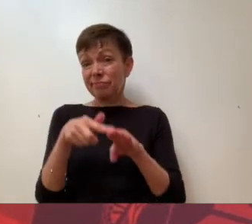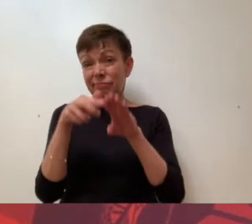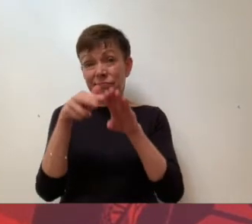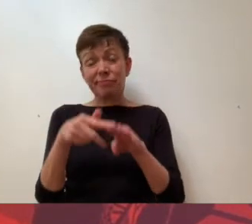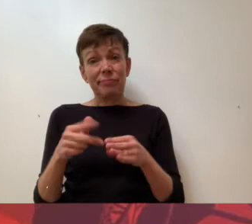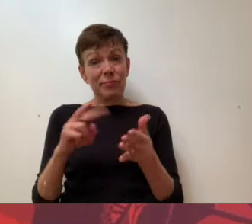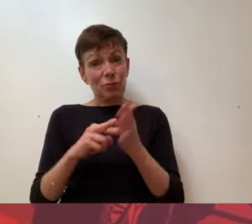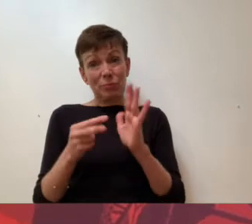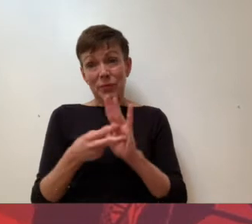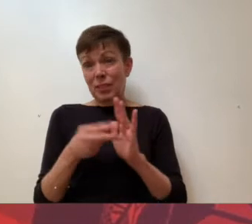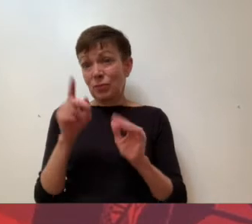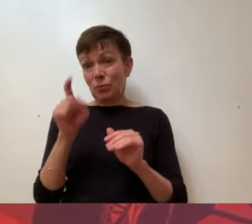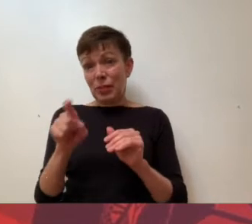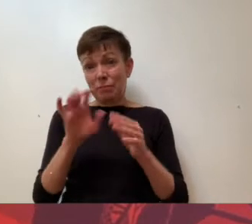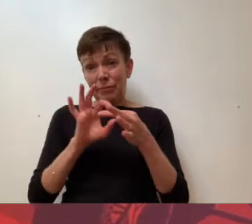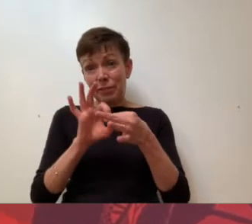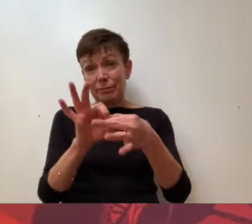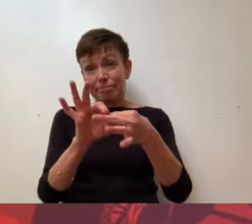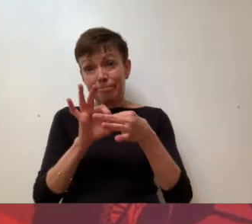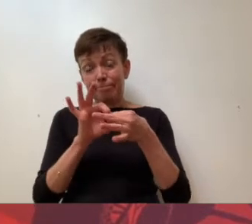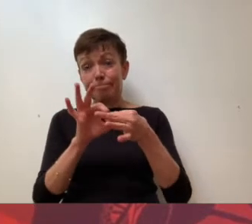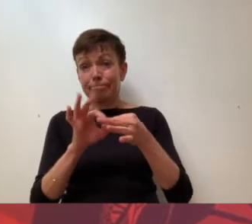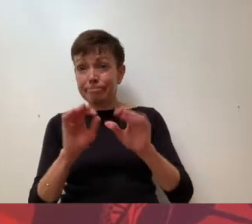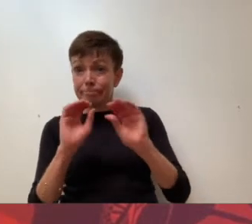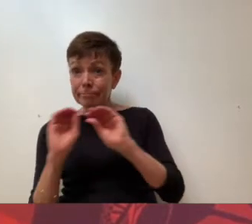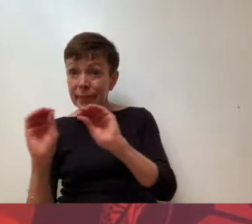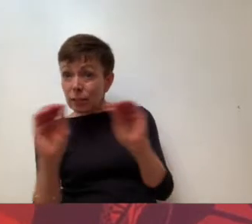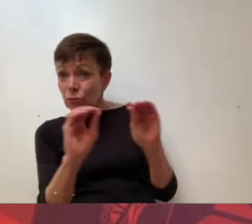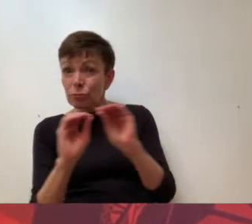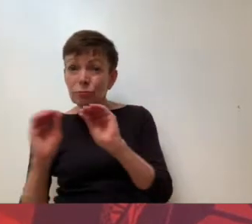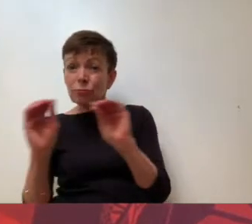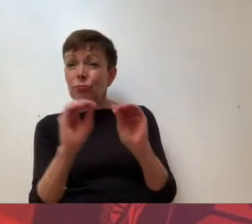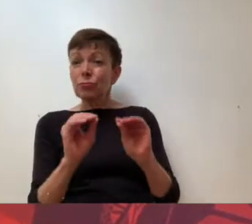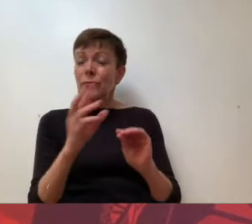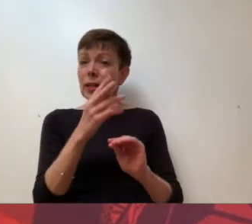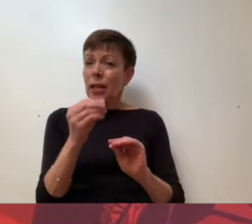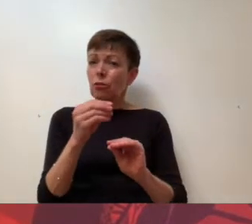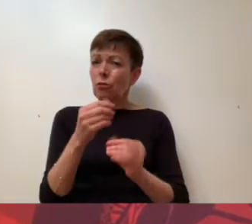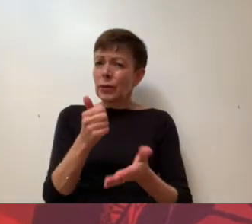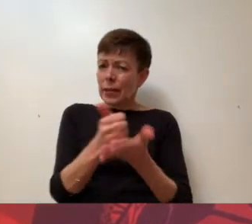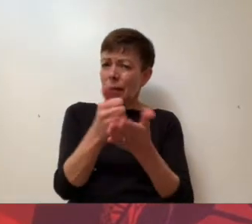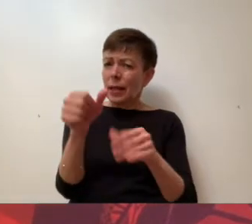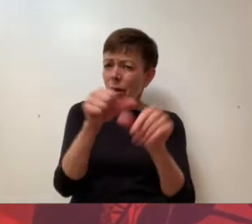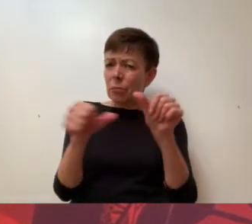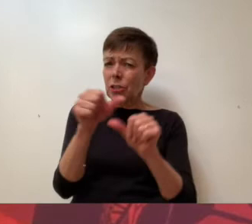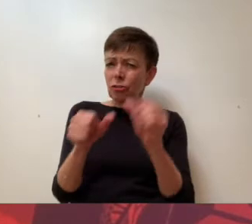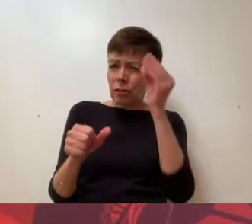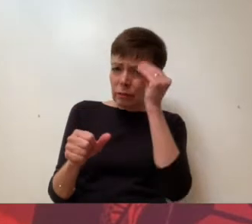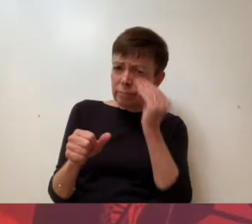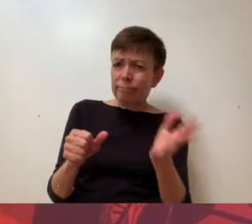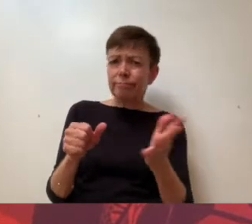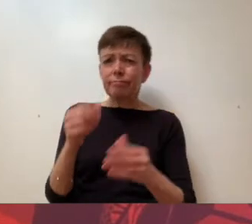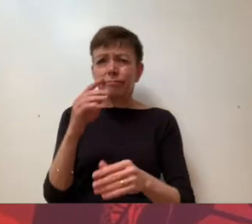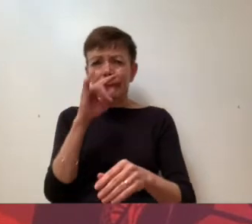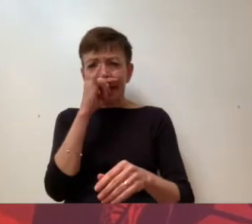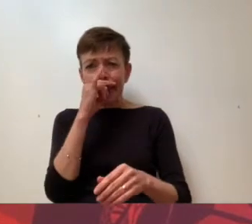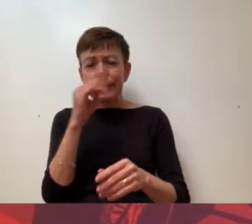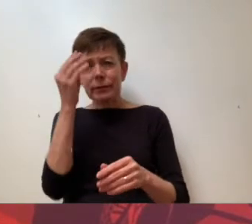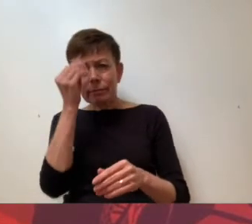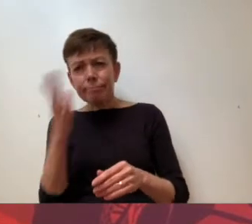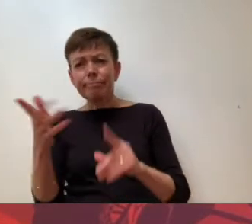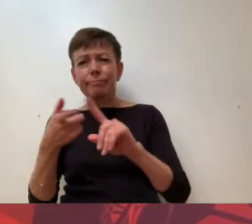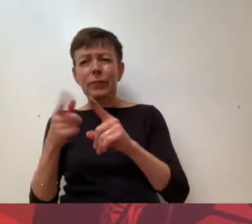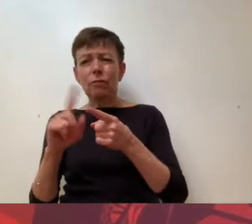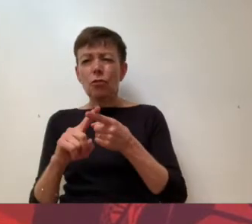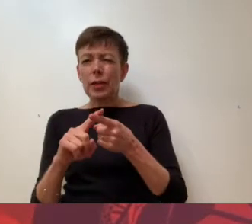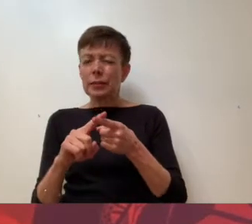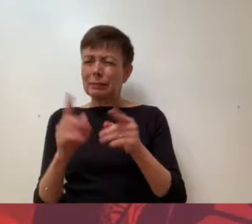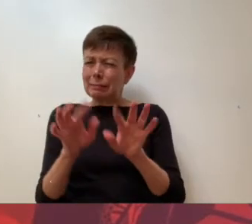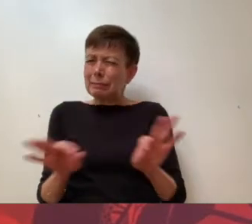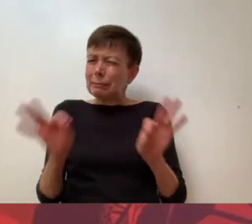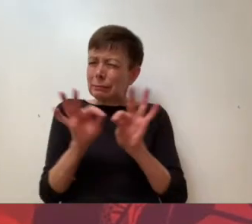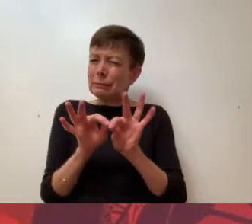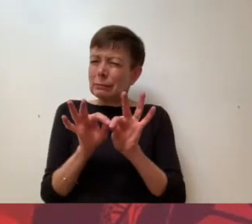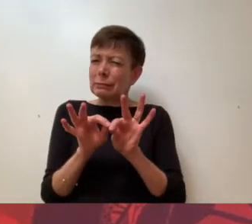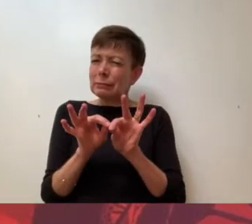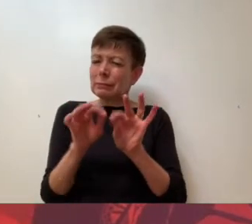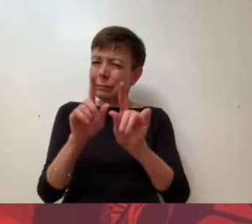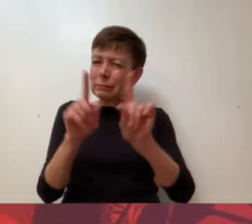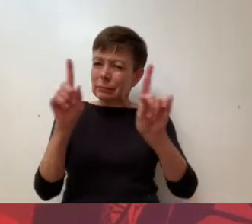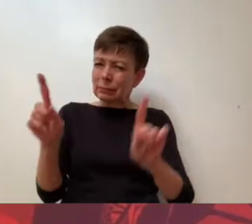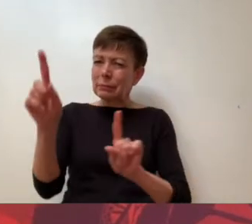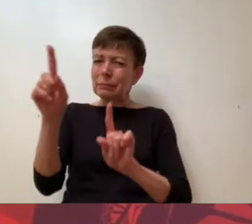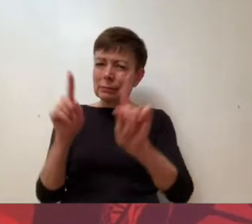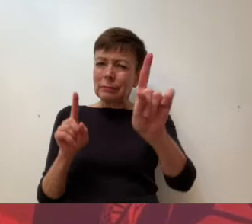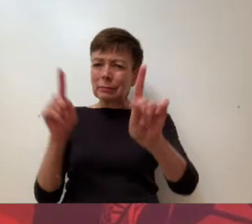so we are excited about that. If you want more information, or want to sign up, visit